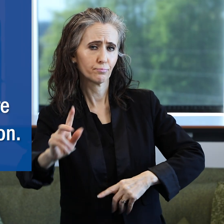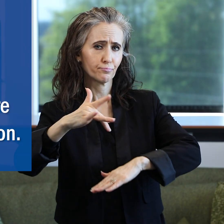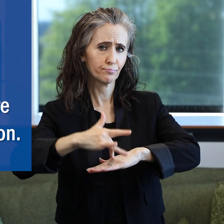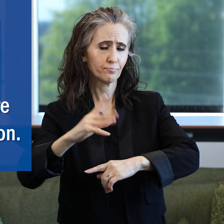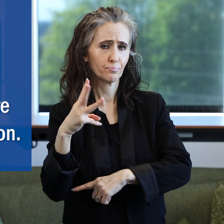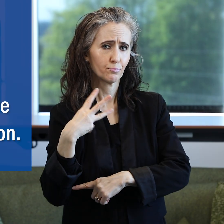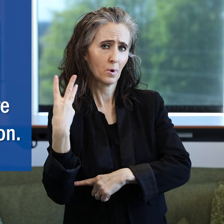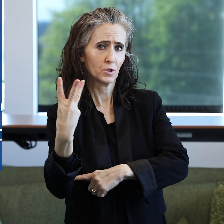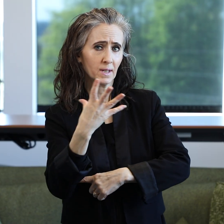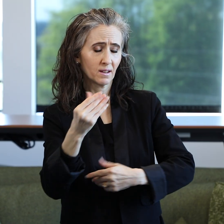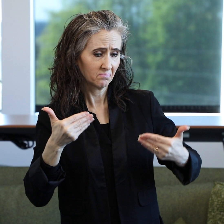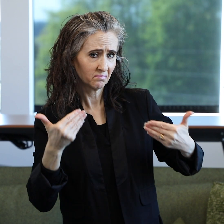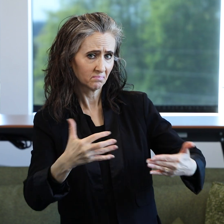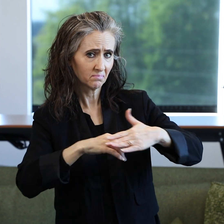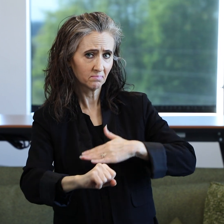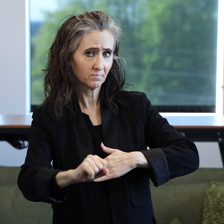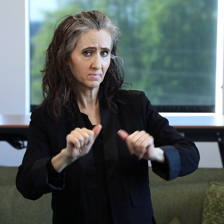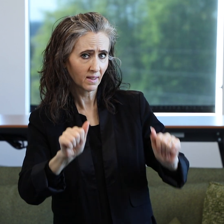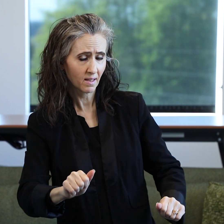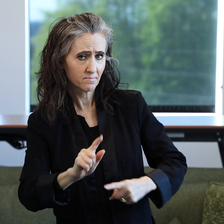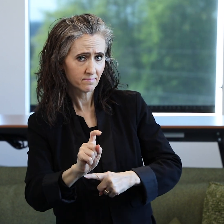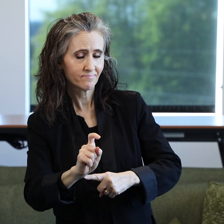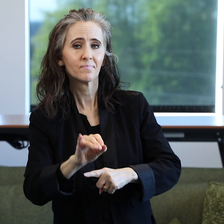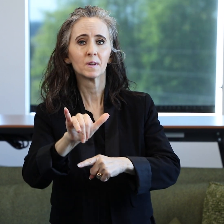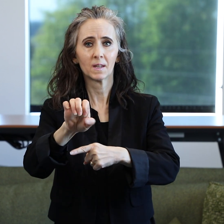You can come from anywhere outside of Washington to get abortion services.